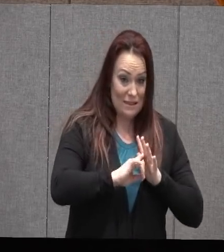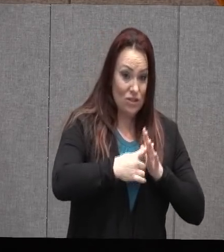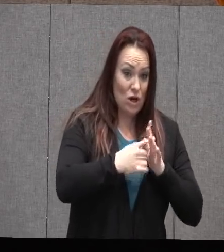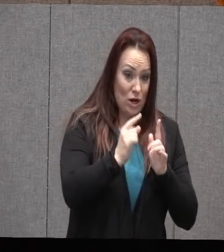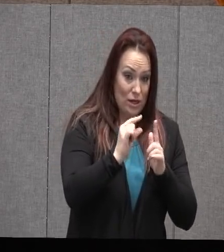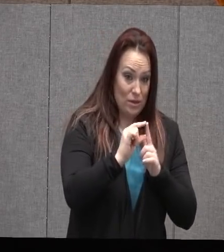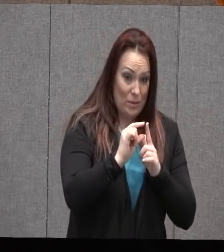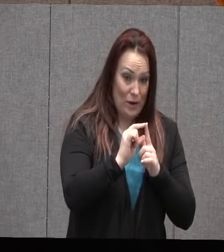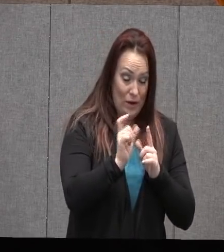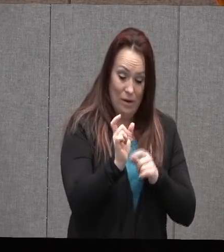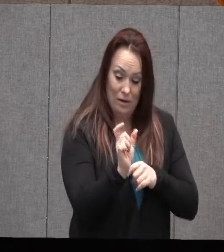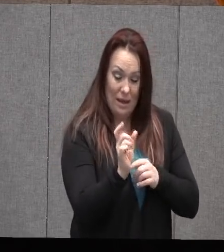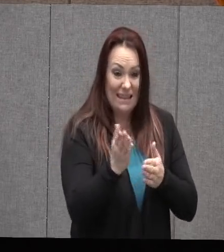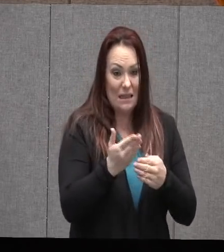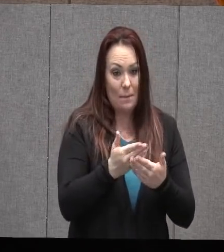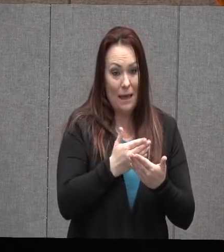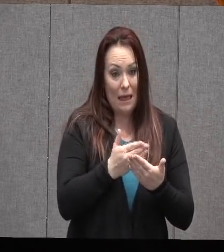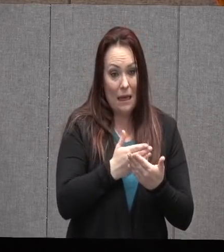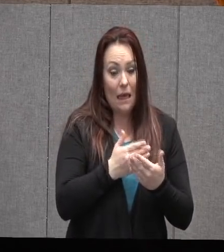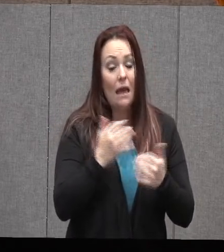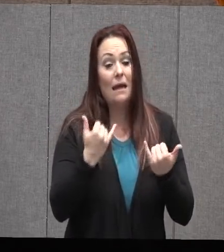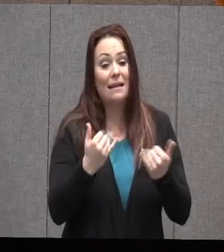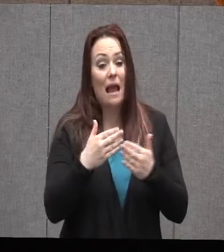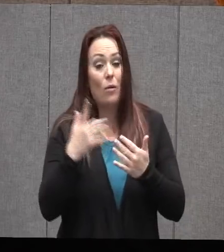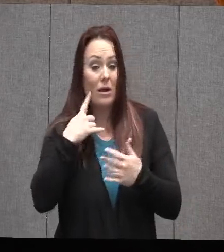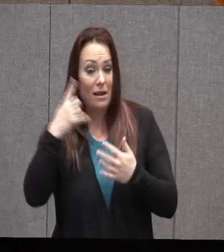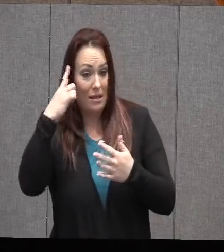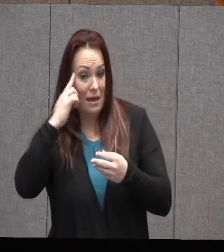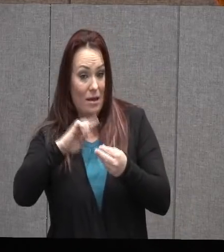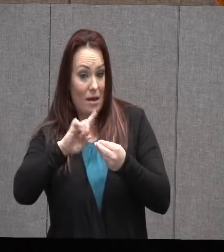Today we're gonna think about blends that come at the end of the word.